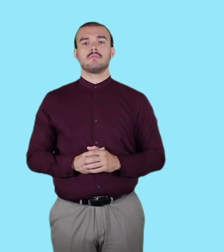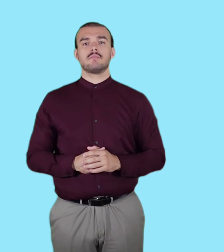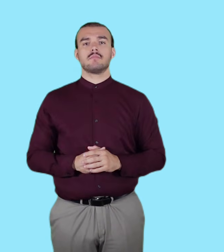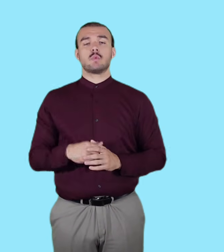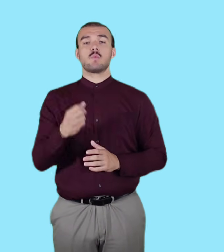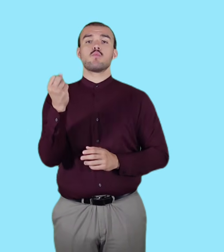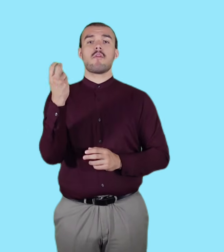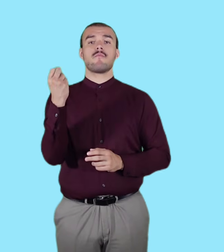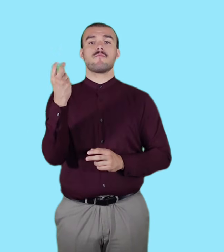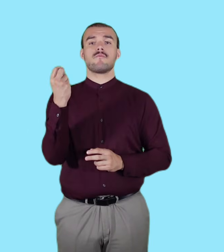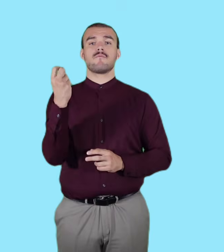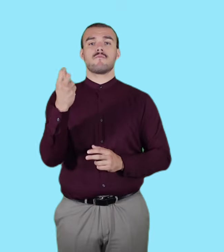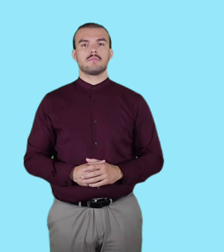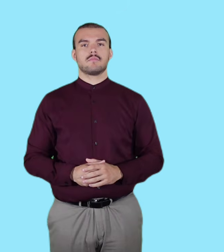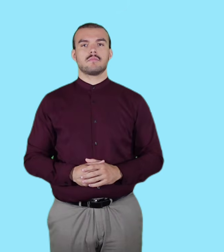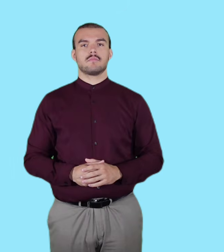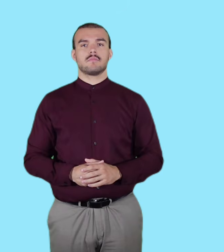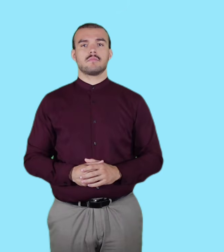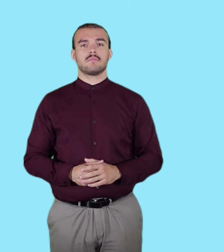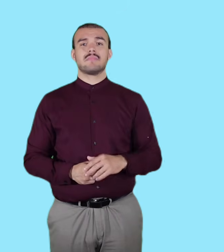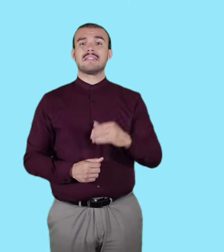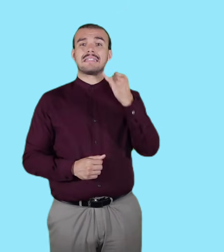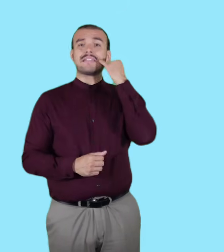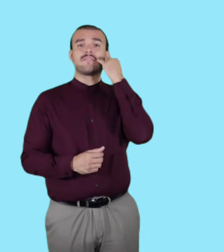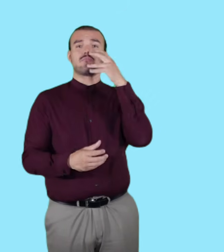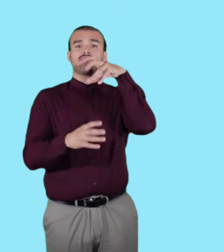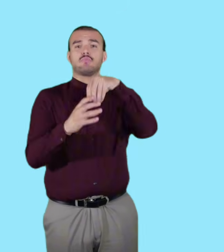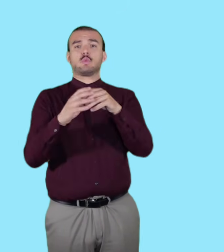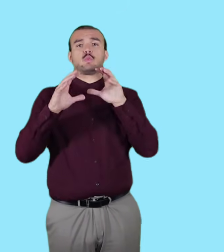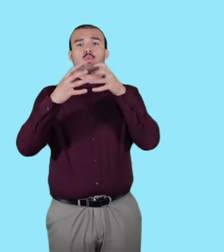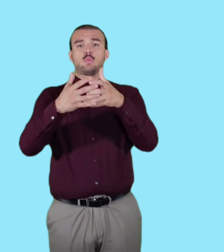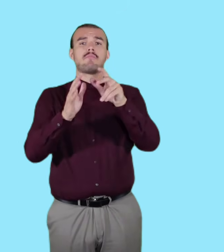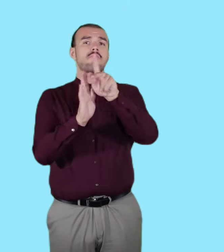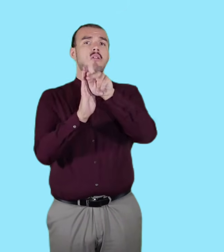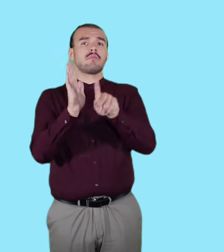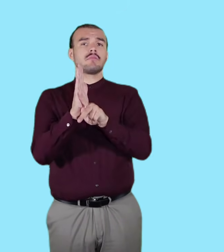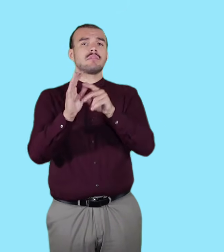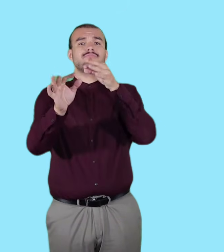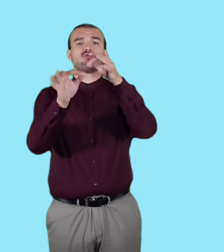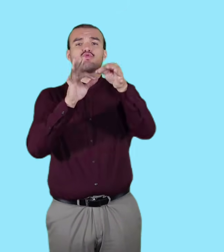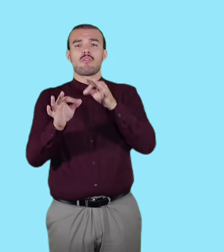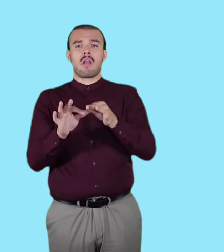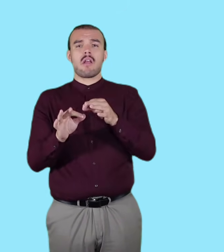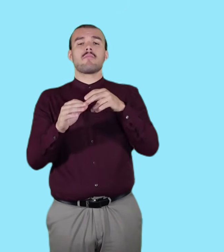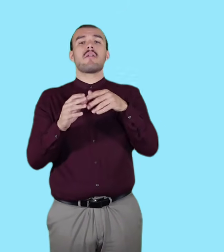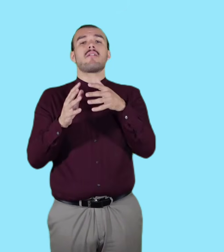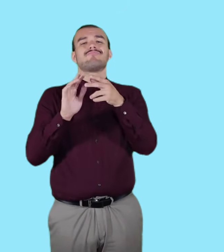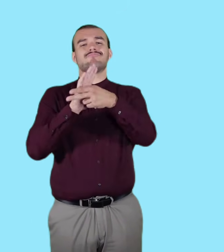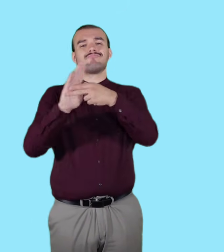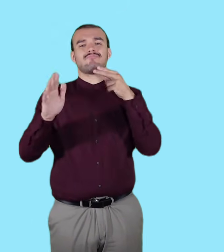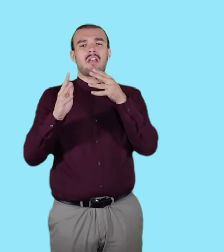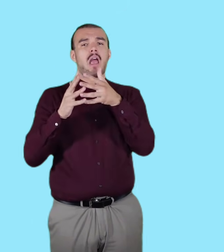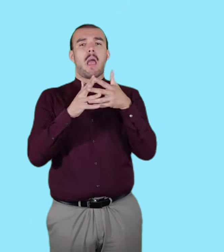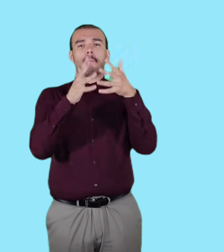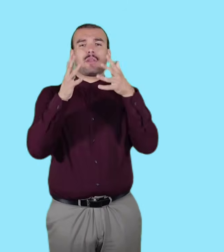12, if you are part of a group the policy describes as American Indians.